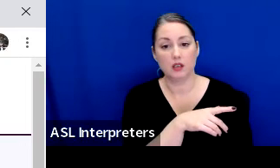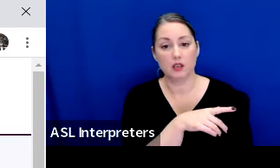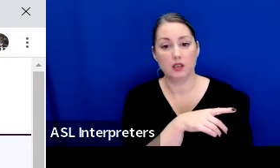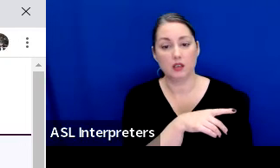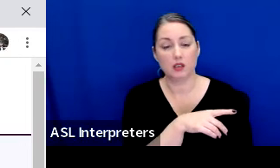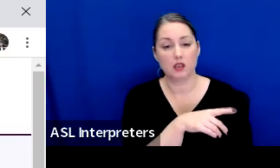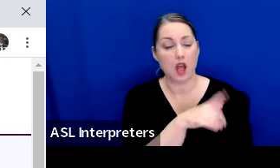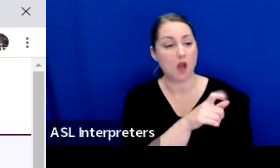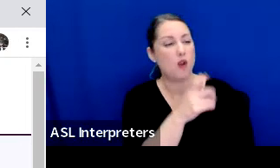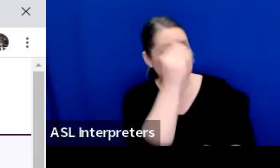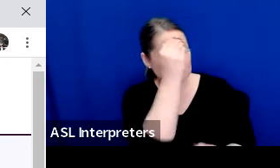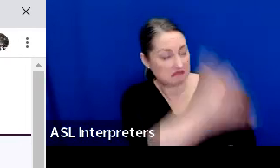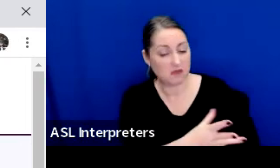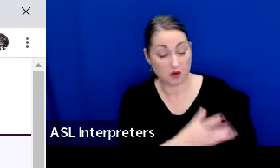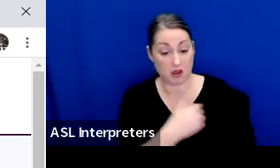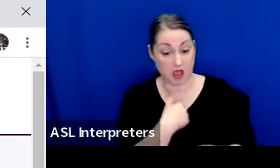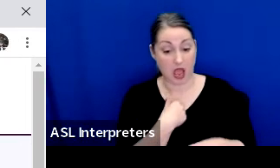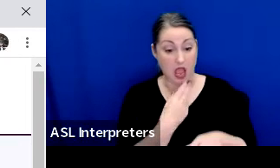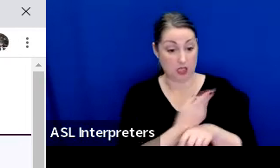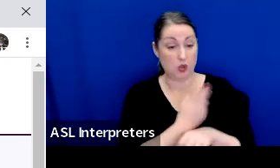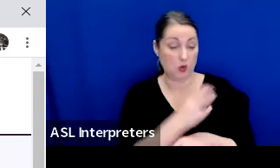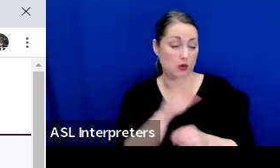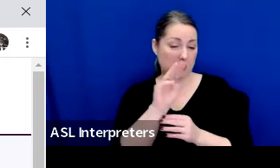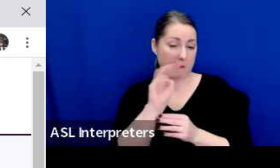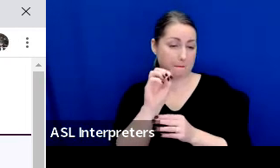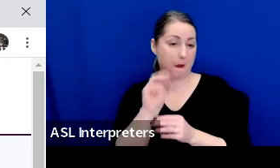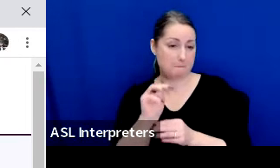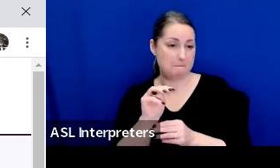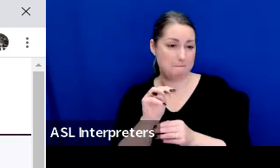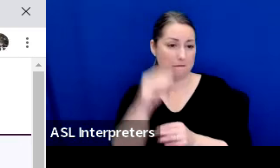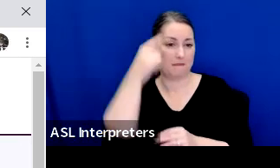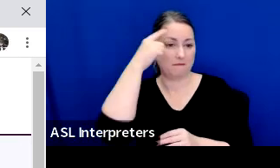that I use I've used my open mouth for tests during this whole